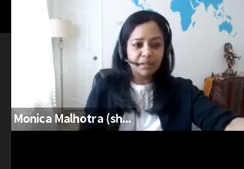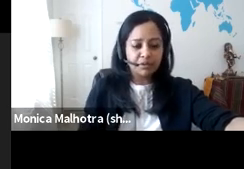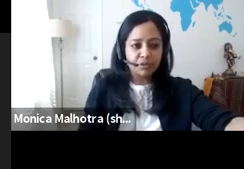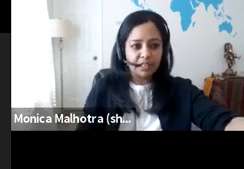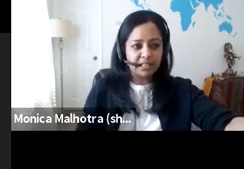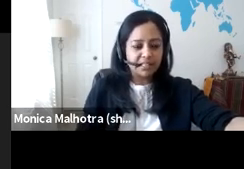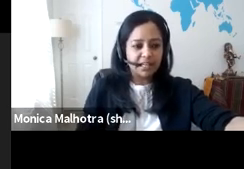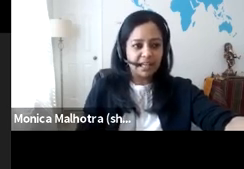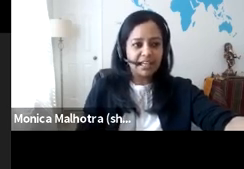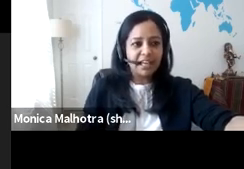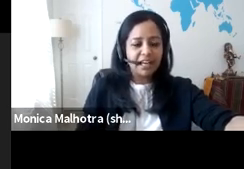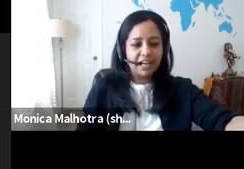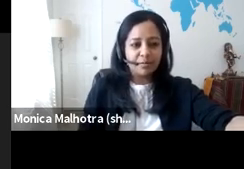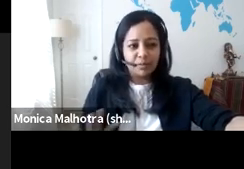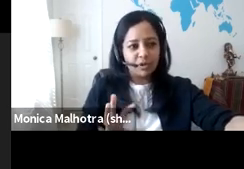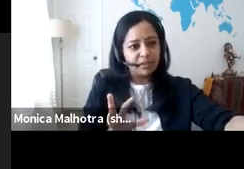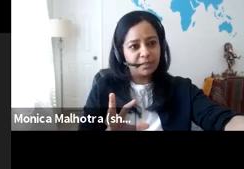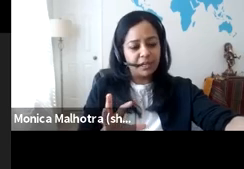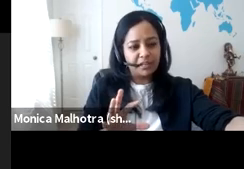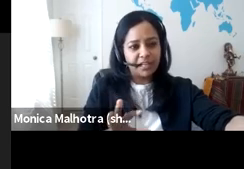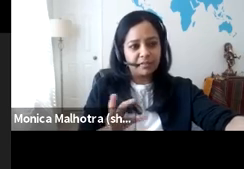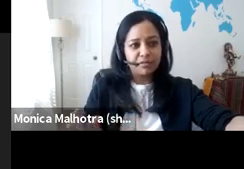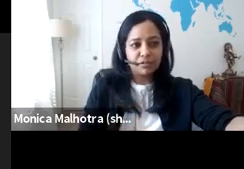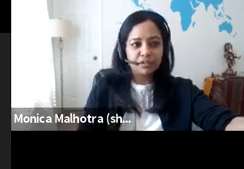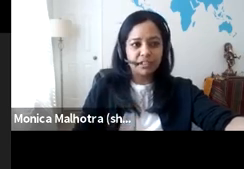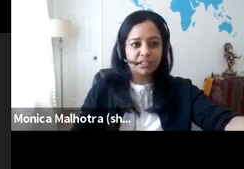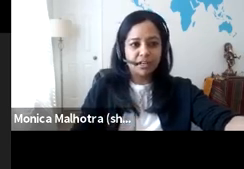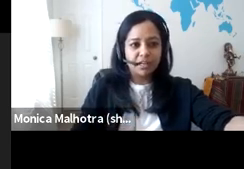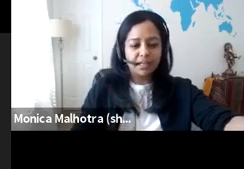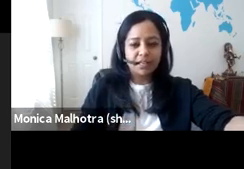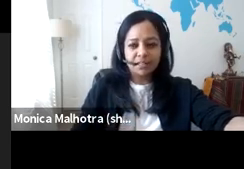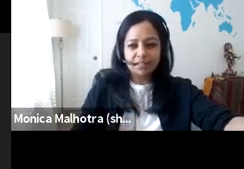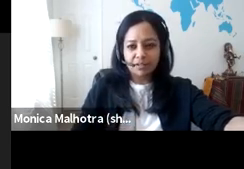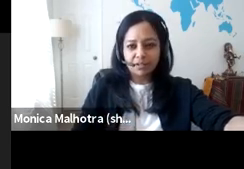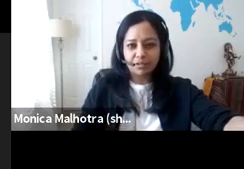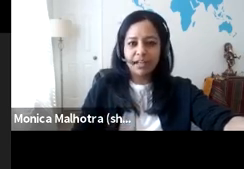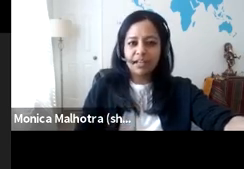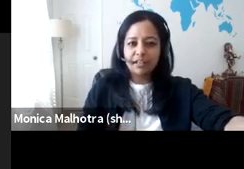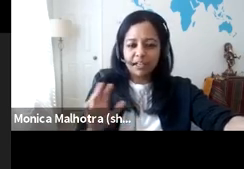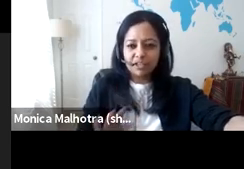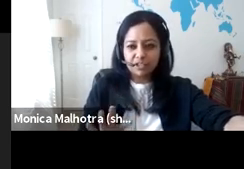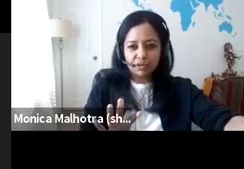people joining us today. We primarily will only have a few screens on and to make sure